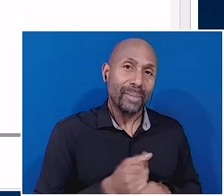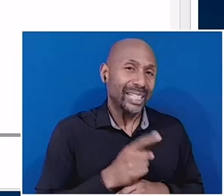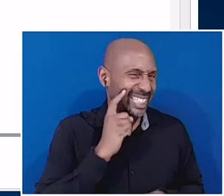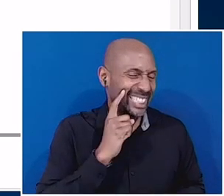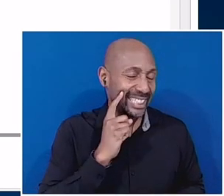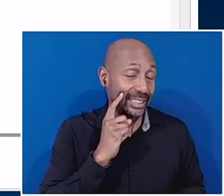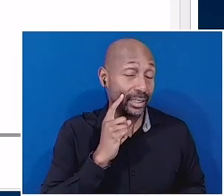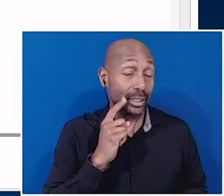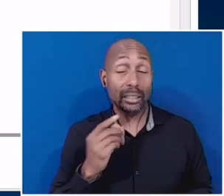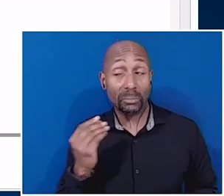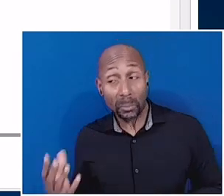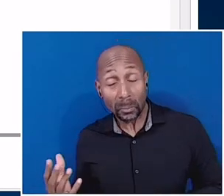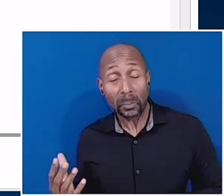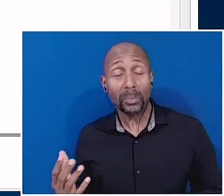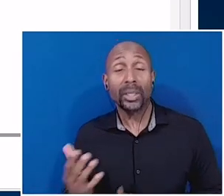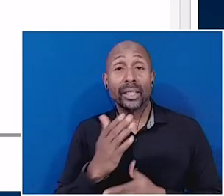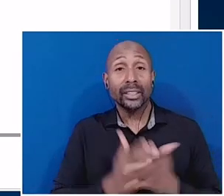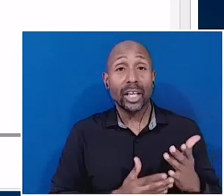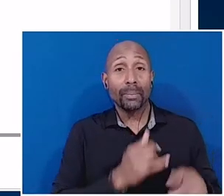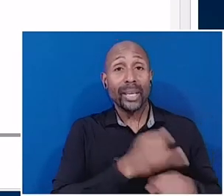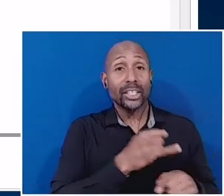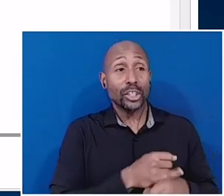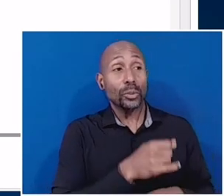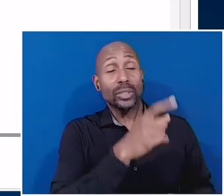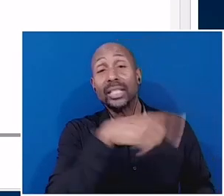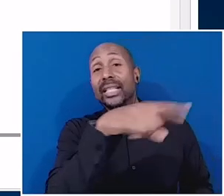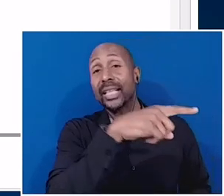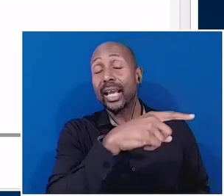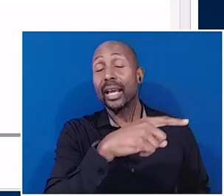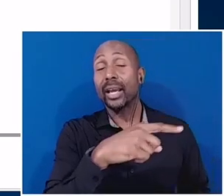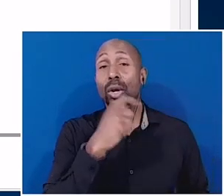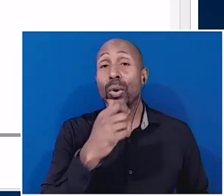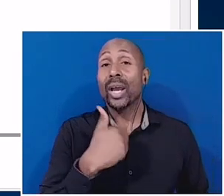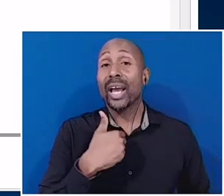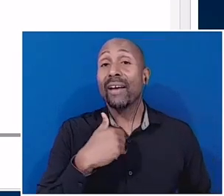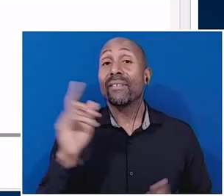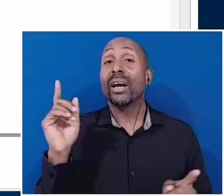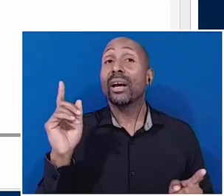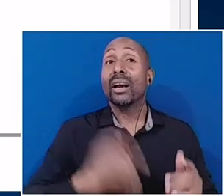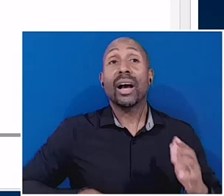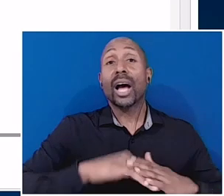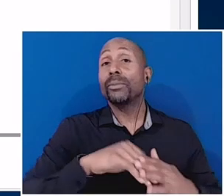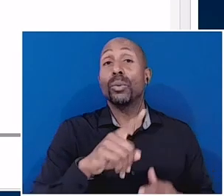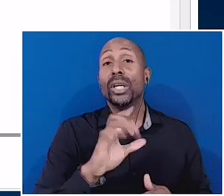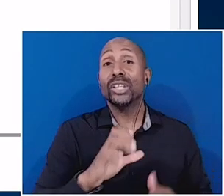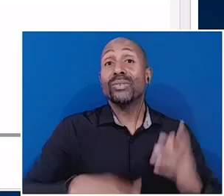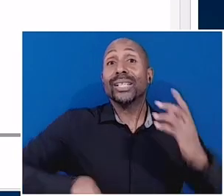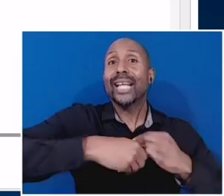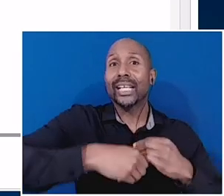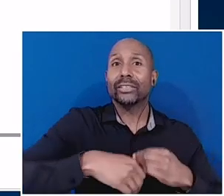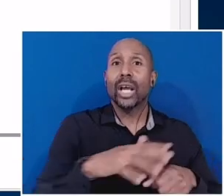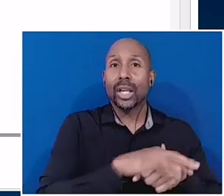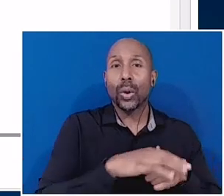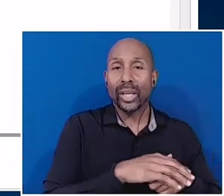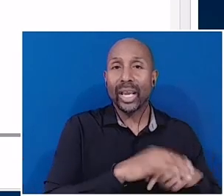have up to 100 of additional locations based on the definitions that are